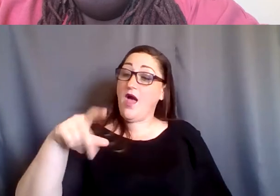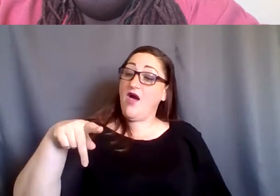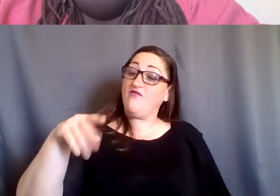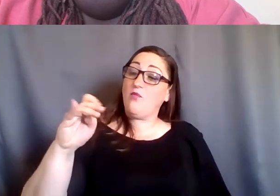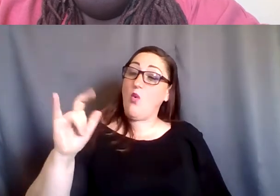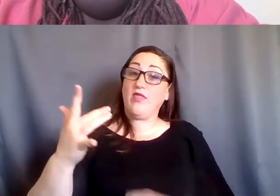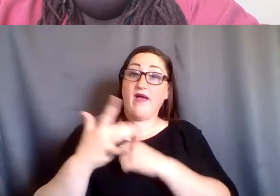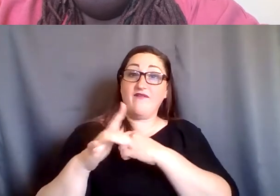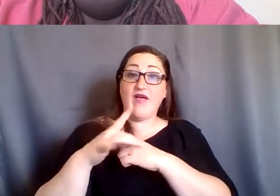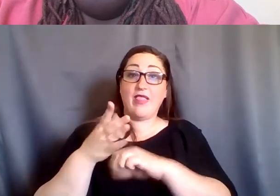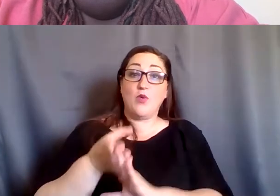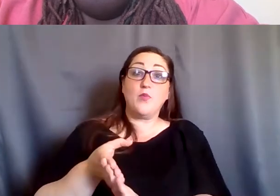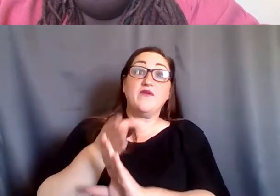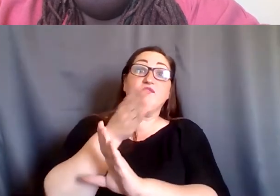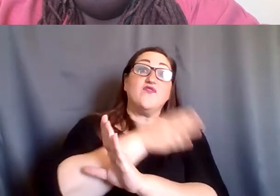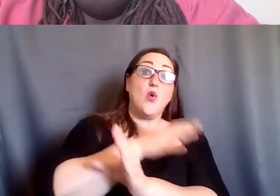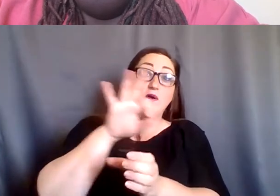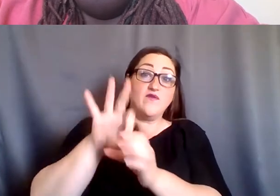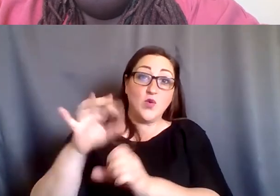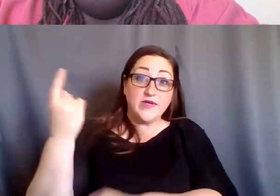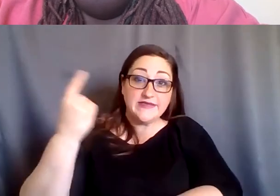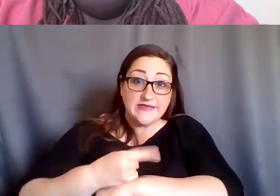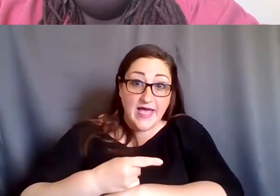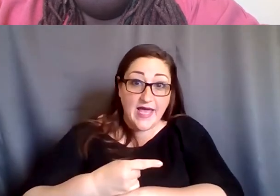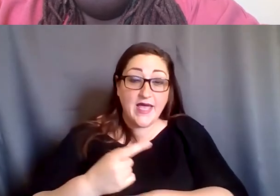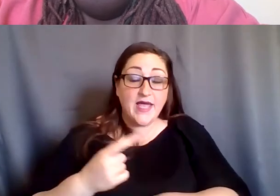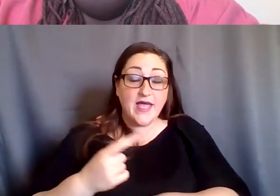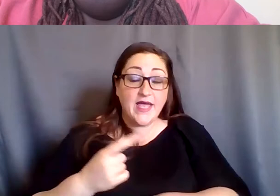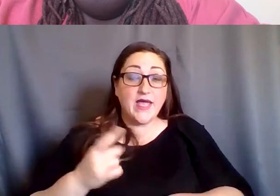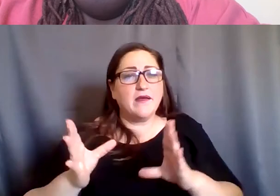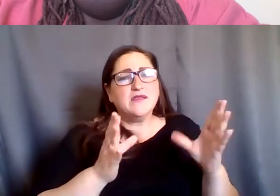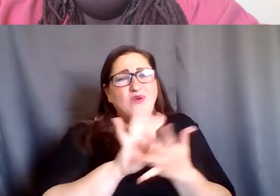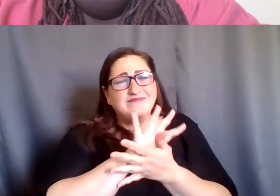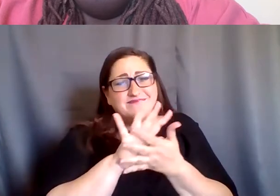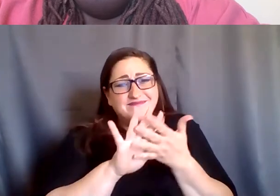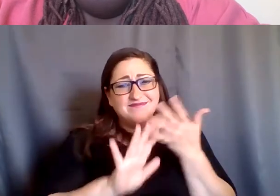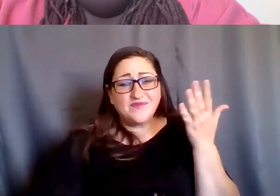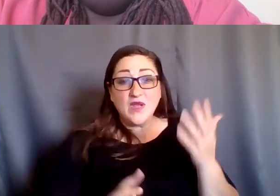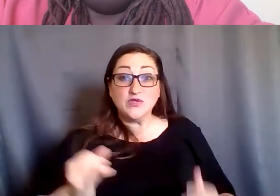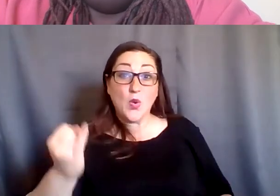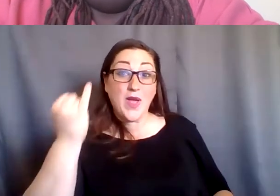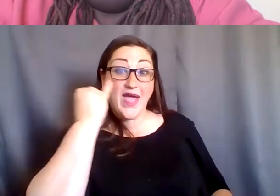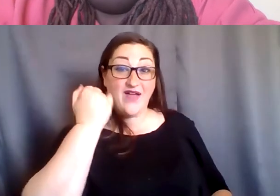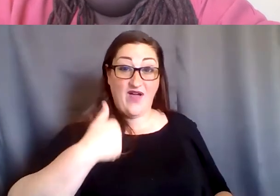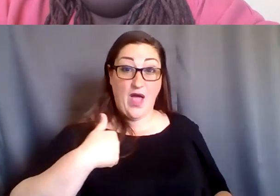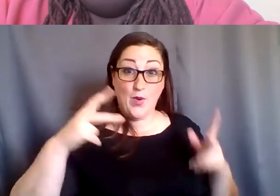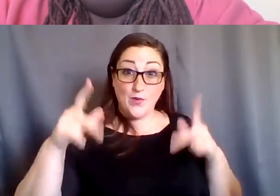What if I am testing for positive for COVID-19? Can I vote by mail? Did I test positive after the deadline for vote-by-mail?